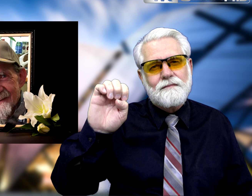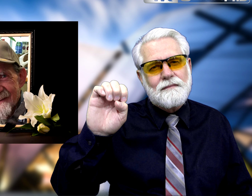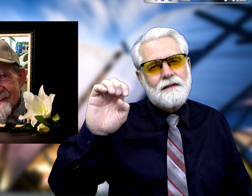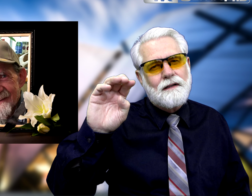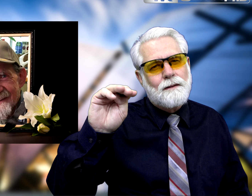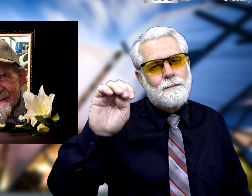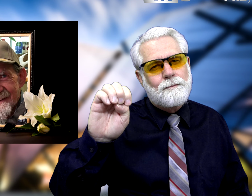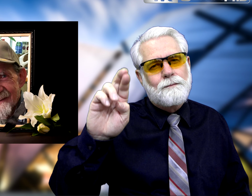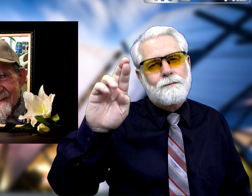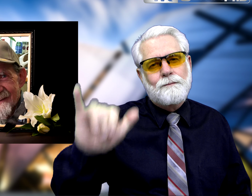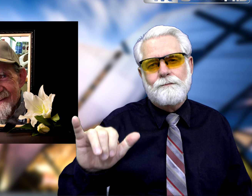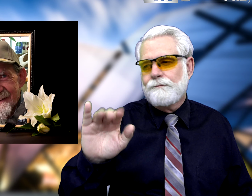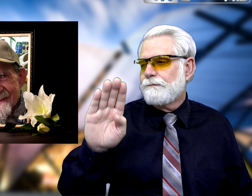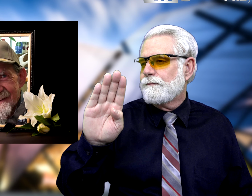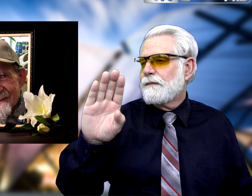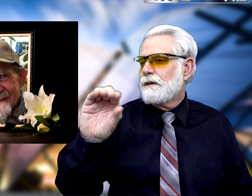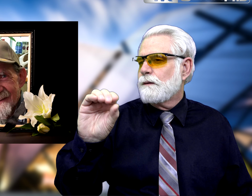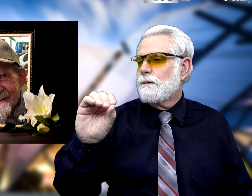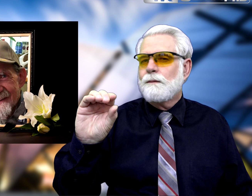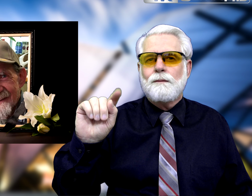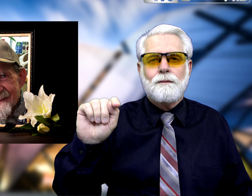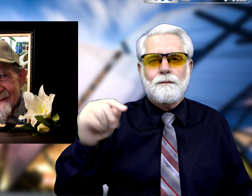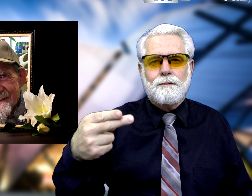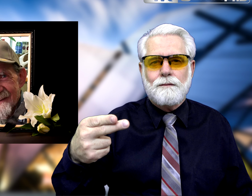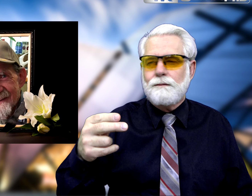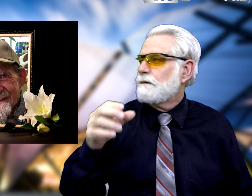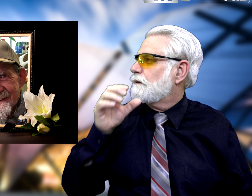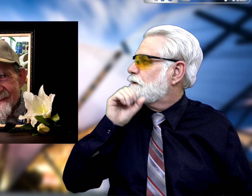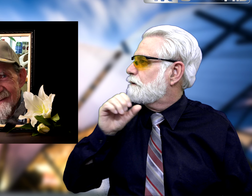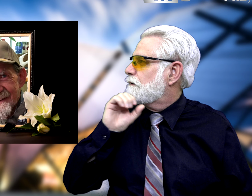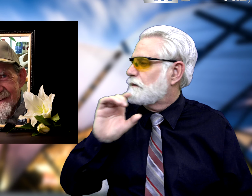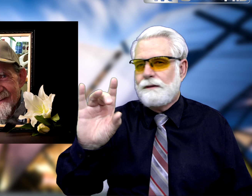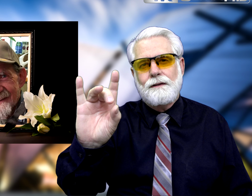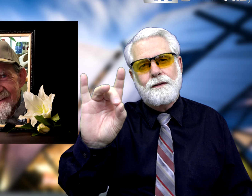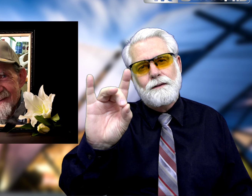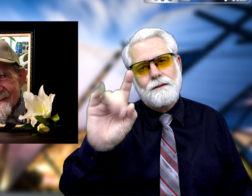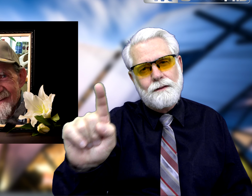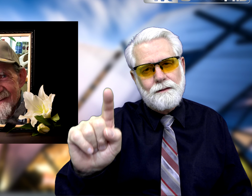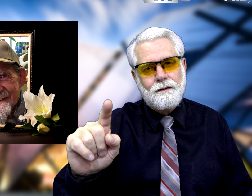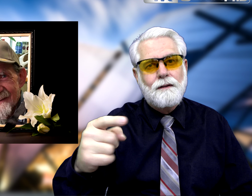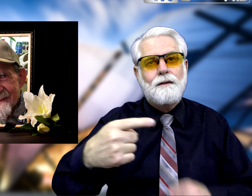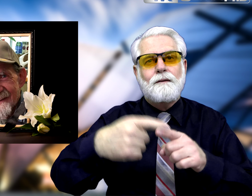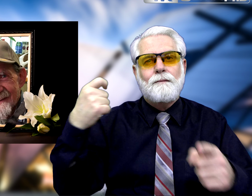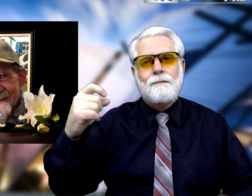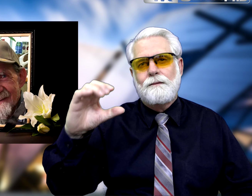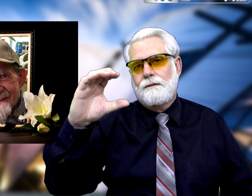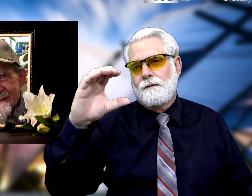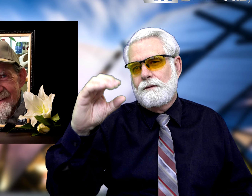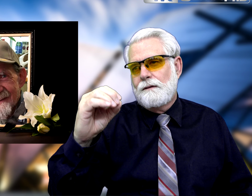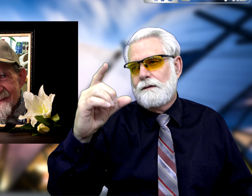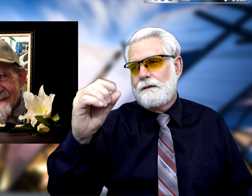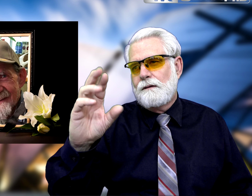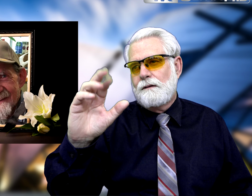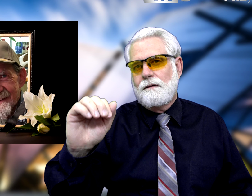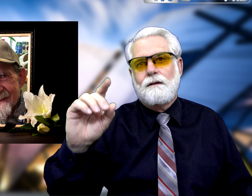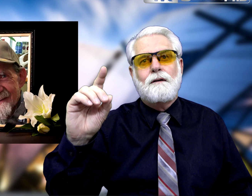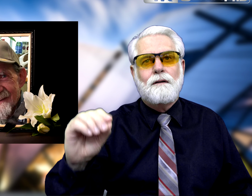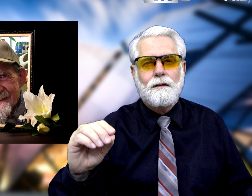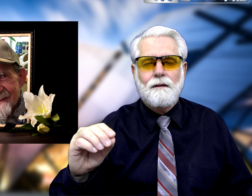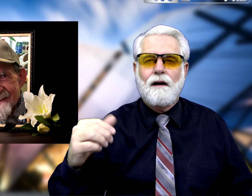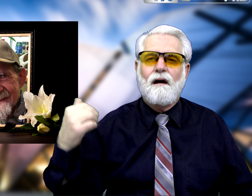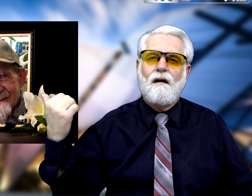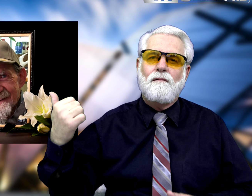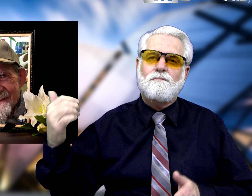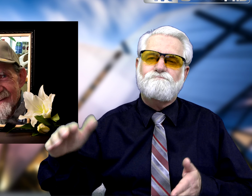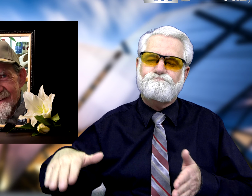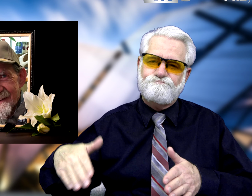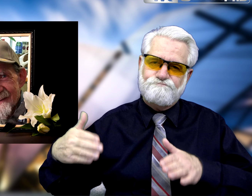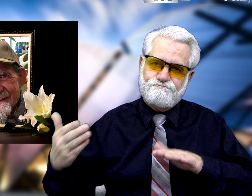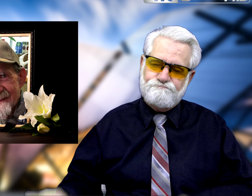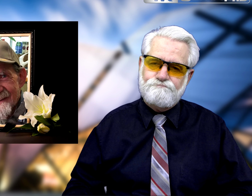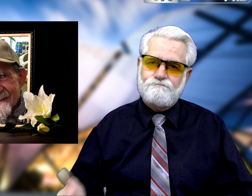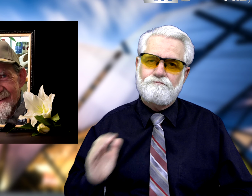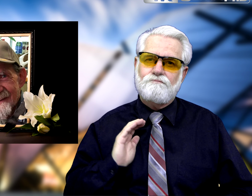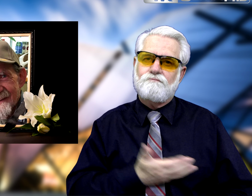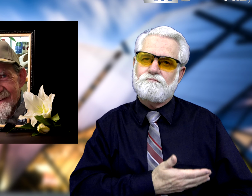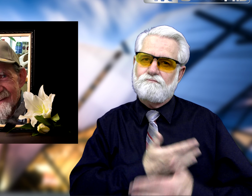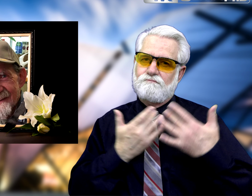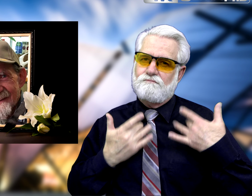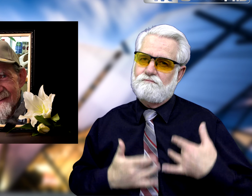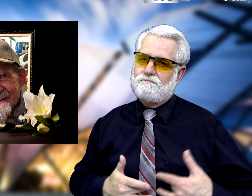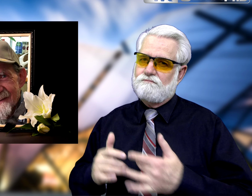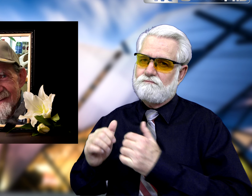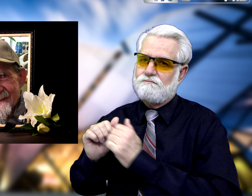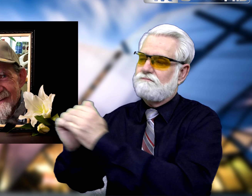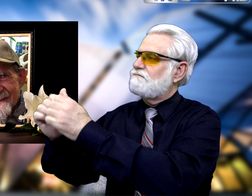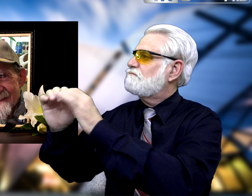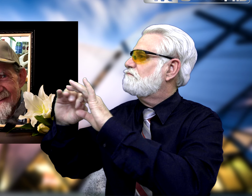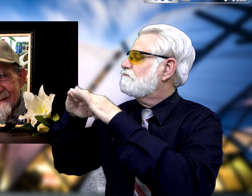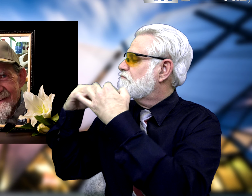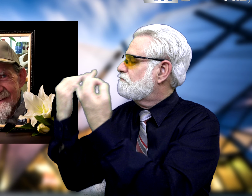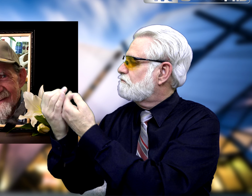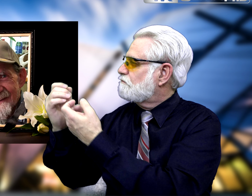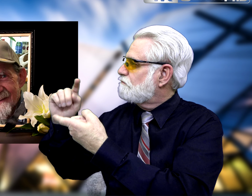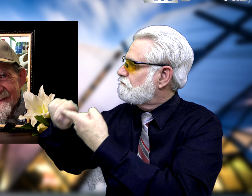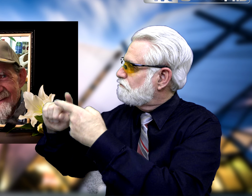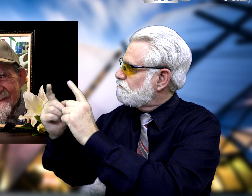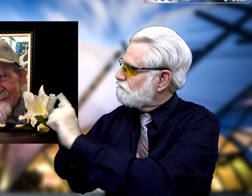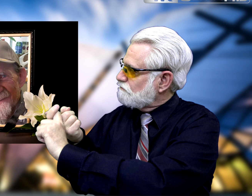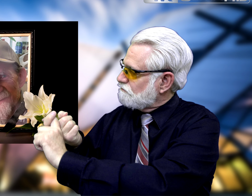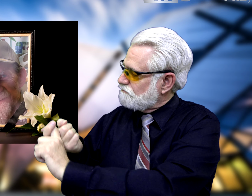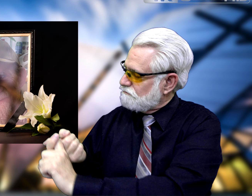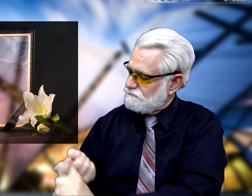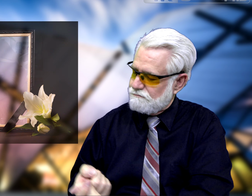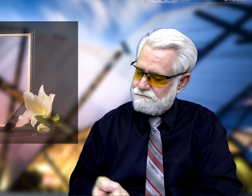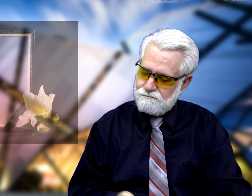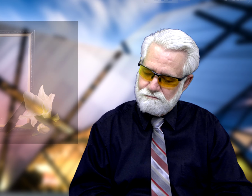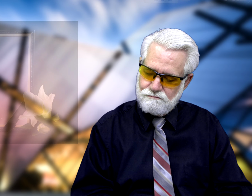This is Emery Booth. How old? 81, from Colorado. He passed away. Our hearts are with his family and friends.